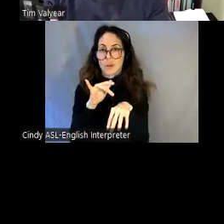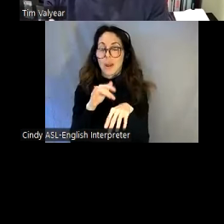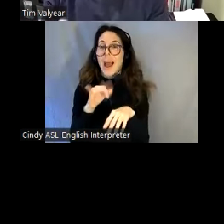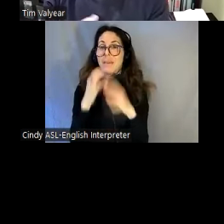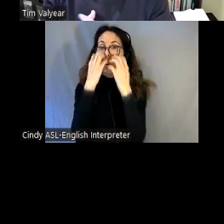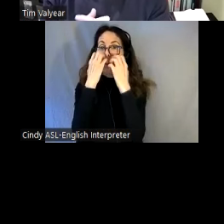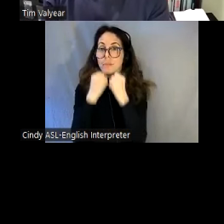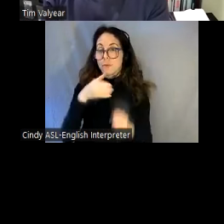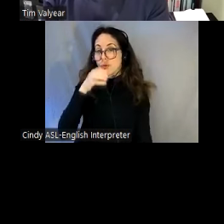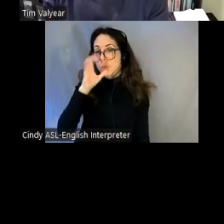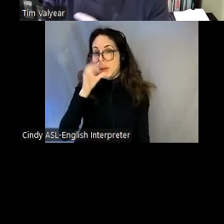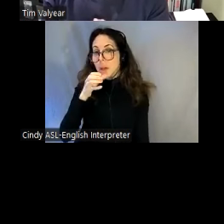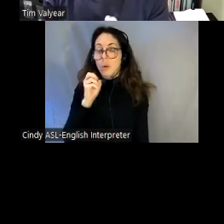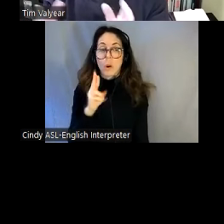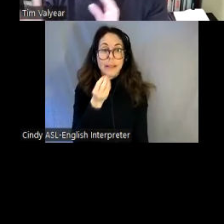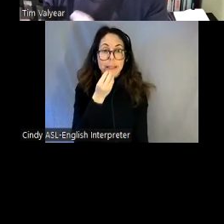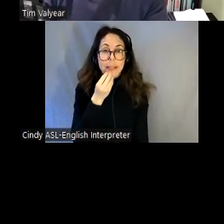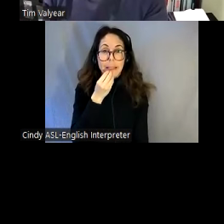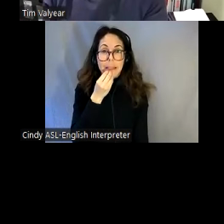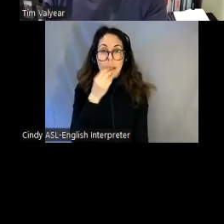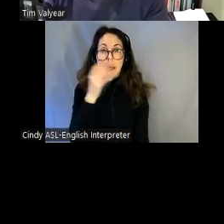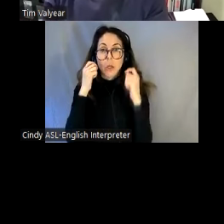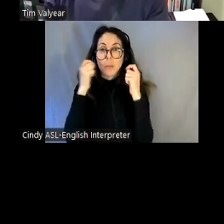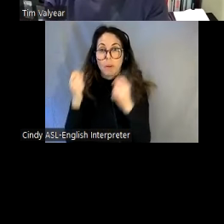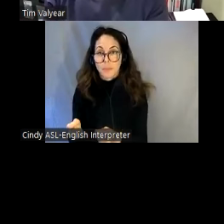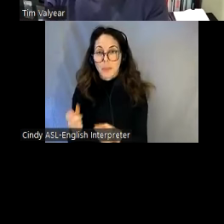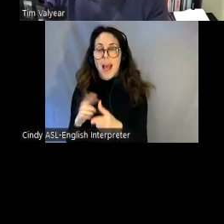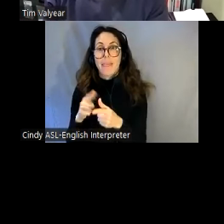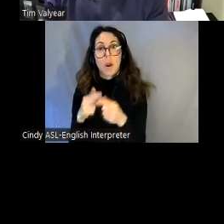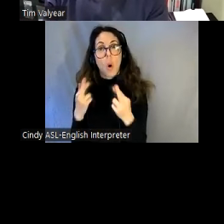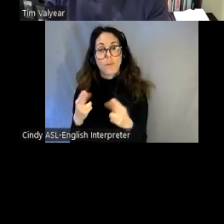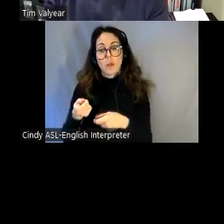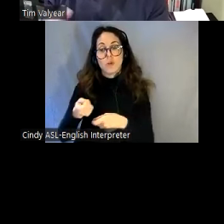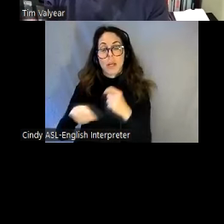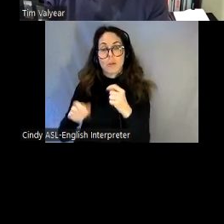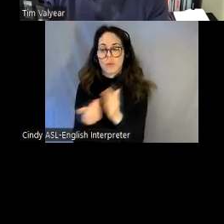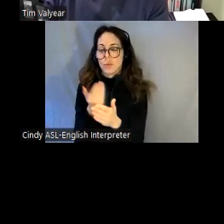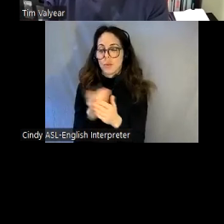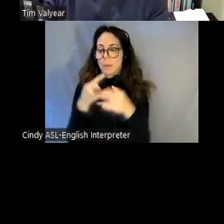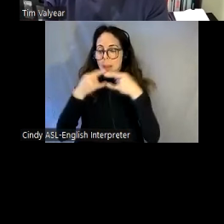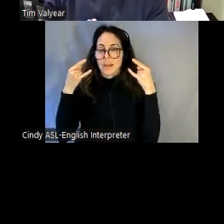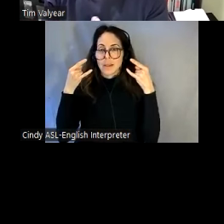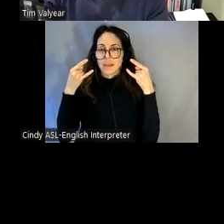chin or putting it on your forehead. And when your mask is on, your mask stays on. And when you take it off for a